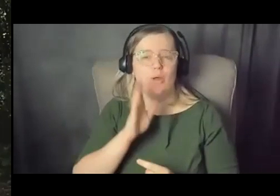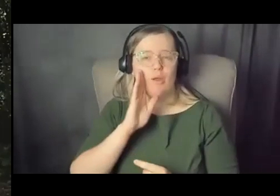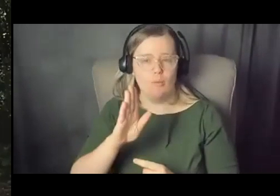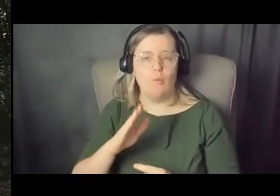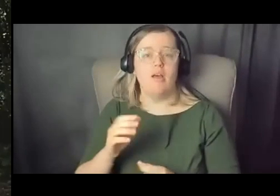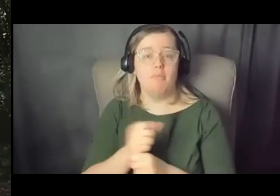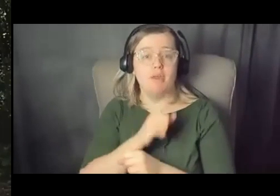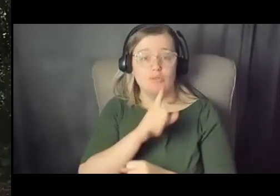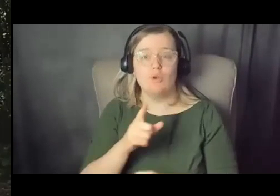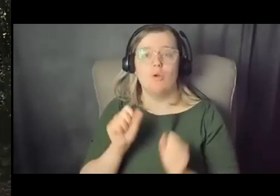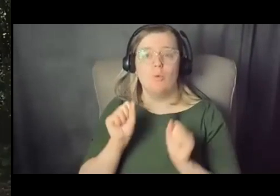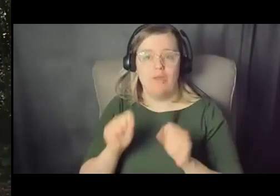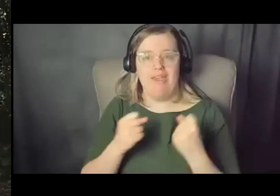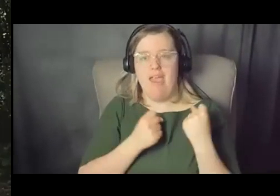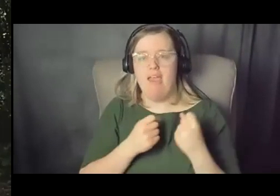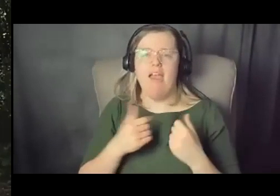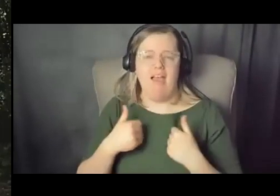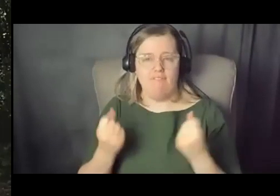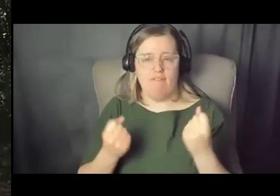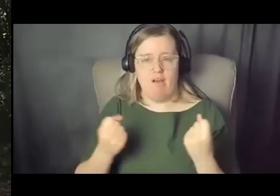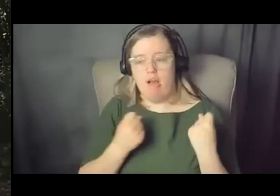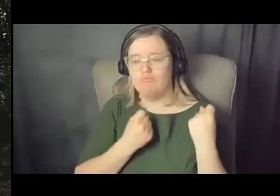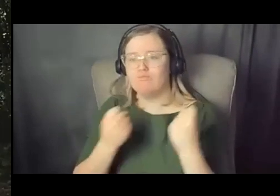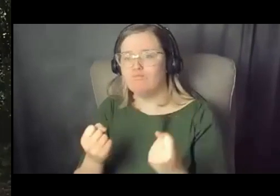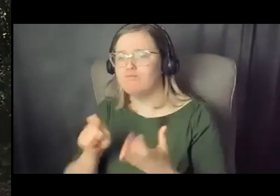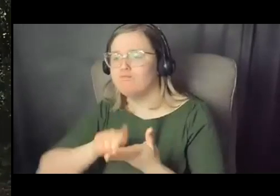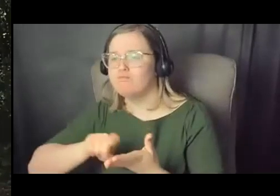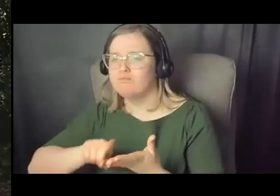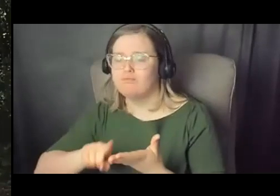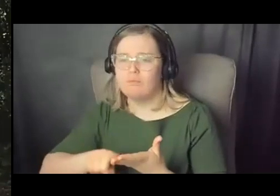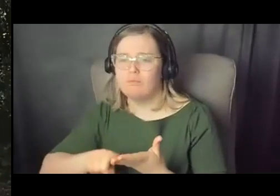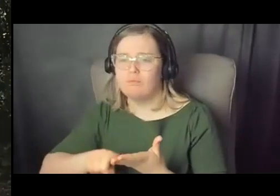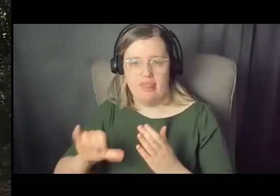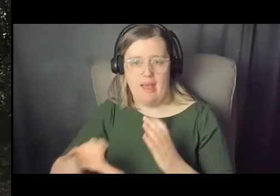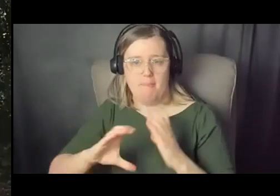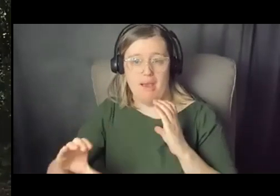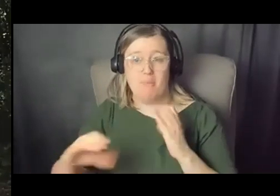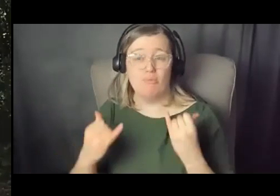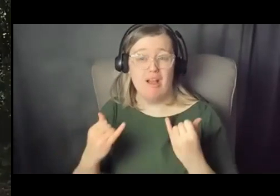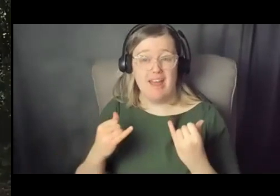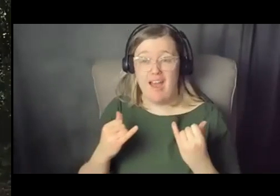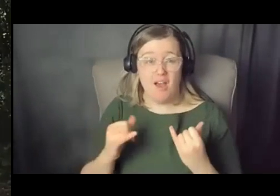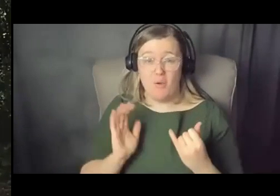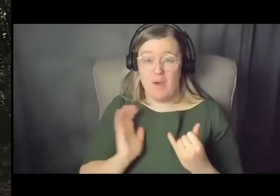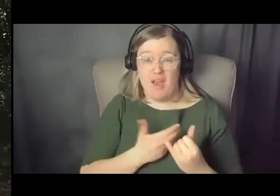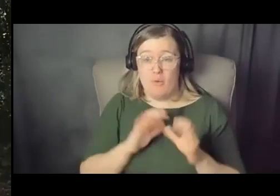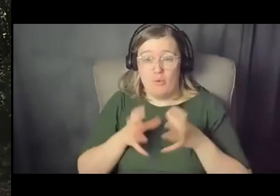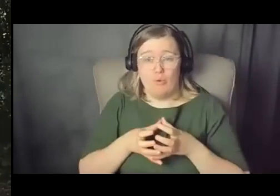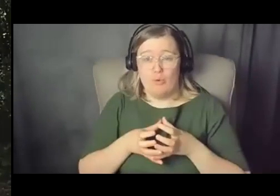vehicle down to inspect the pipe. Right now, our crews cannot get their equipment far enough to do